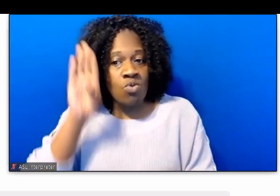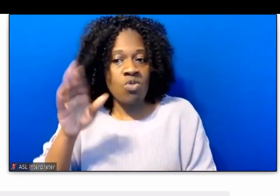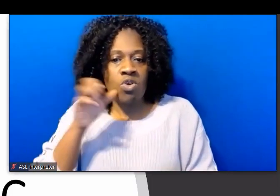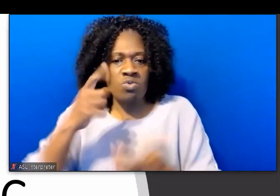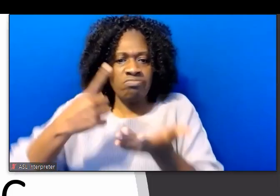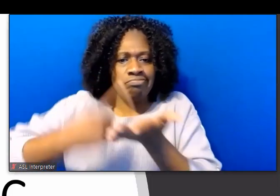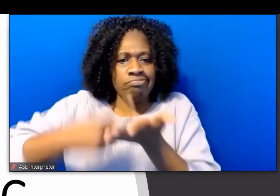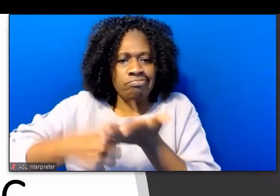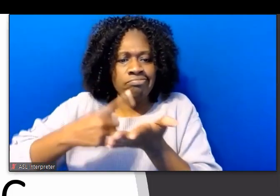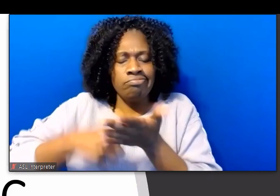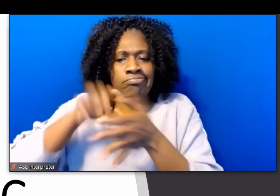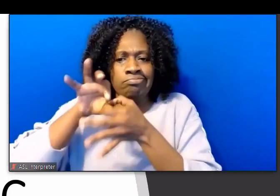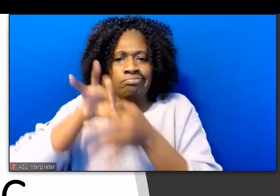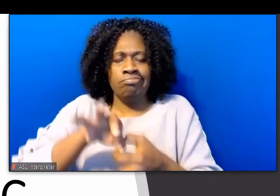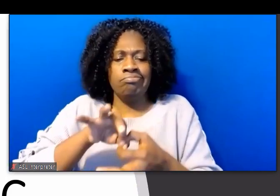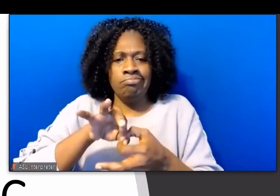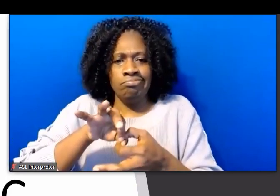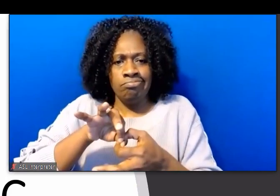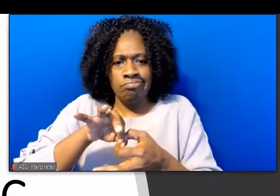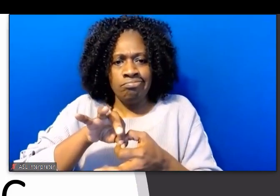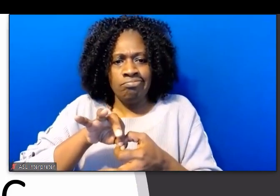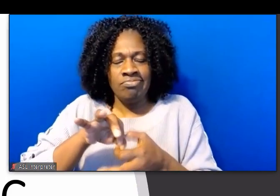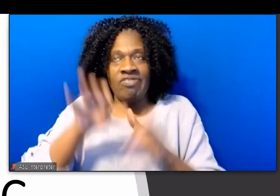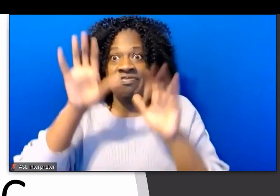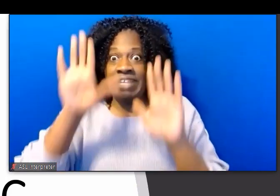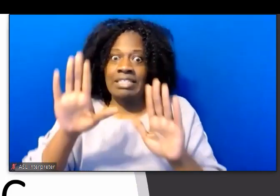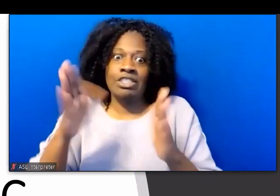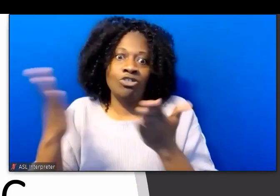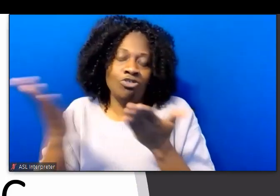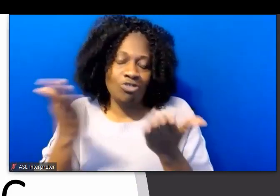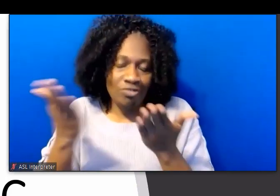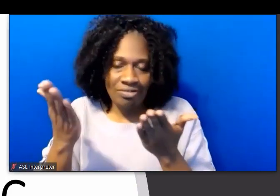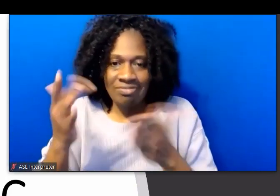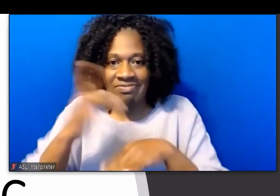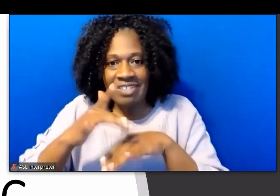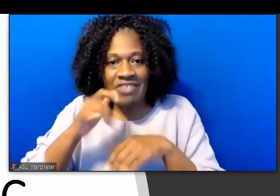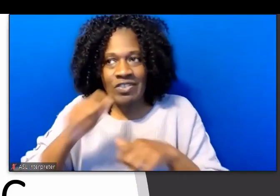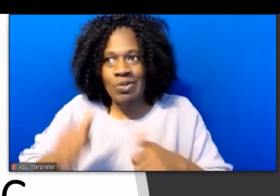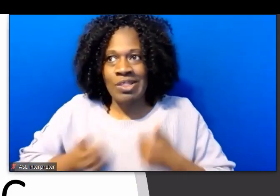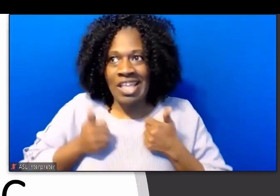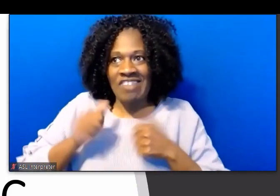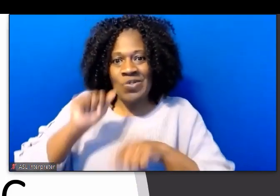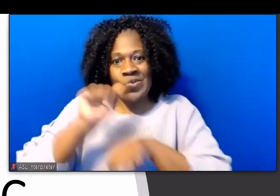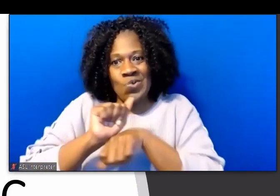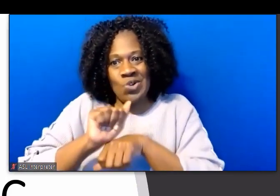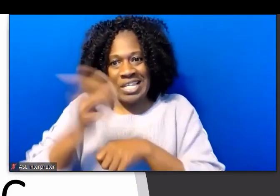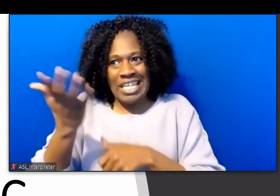using a fantastic service available if you live or work in North Carolina.